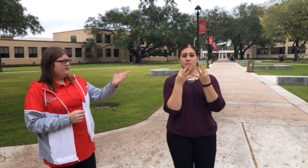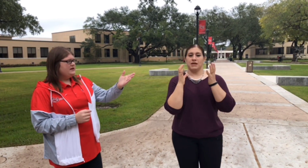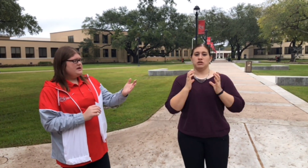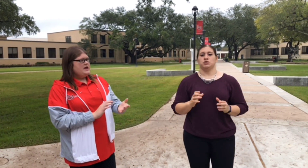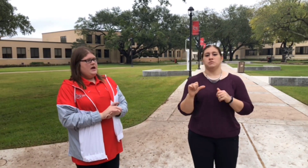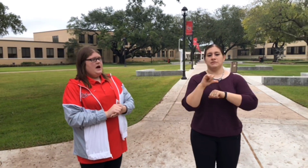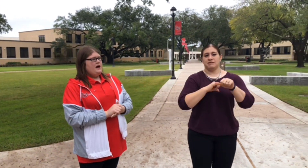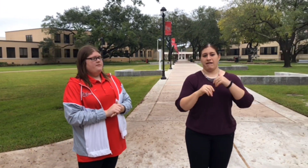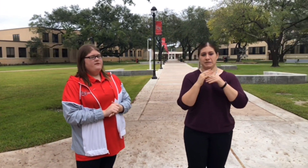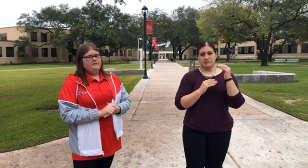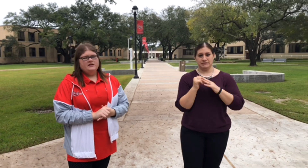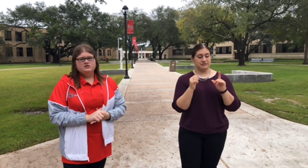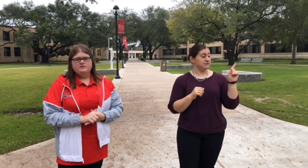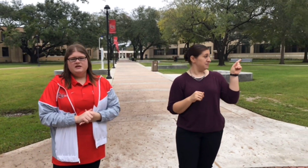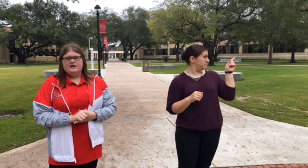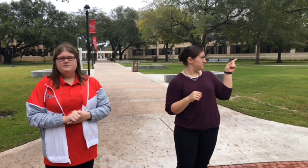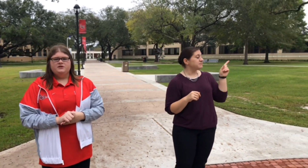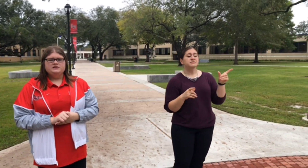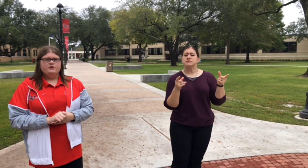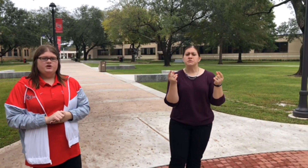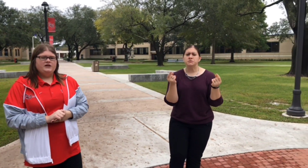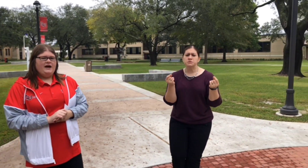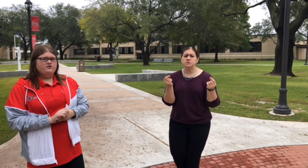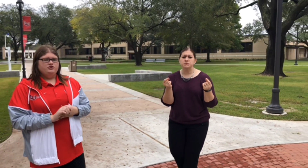building. The Family Consumer Science building is where we have